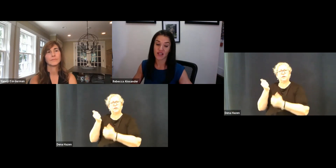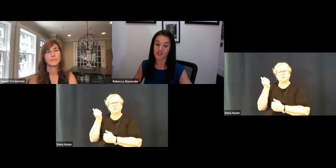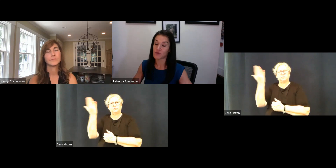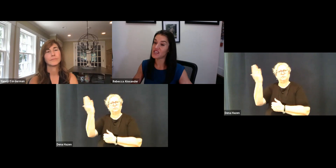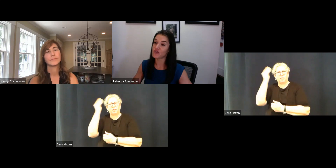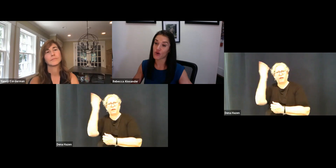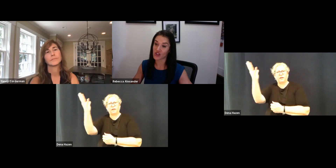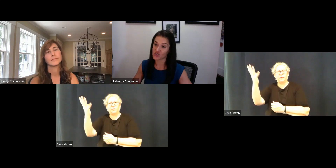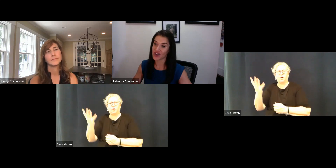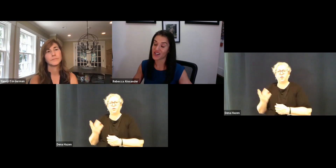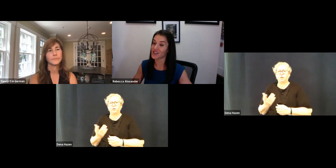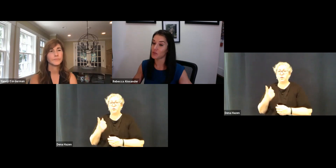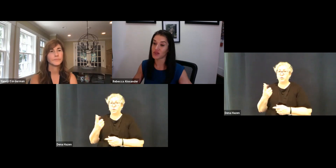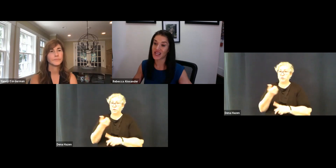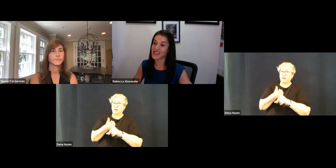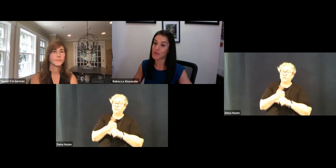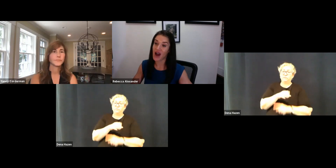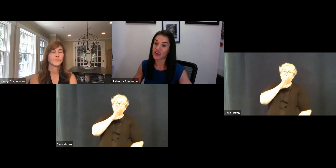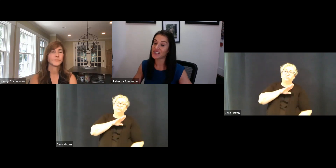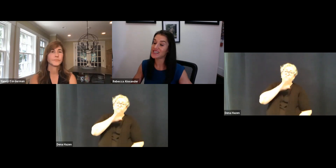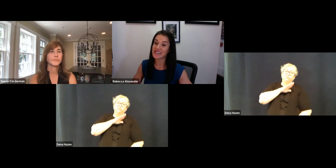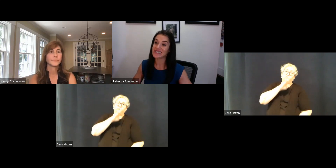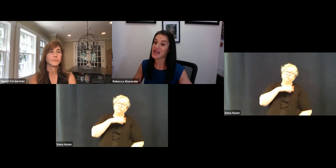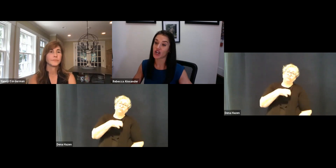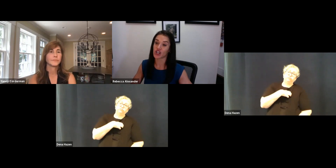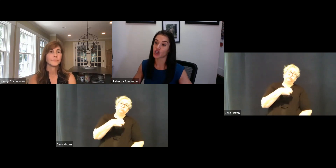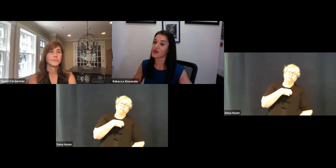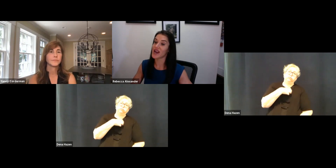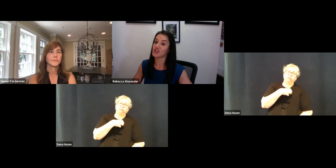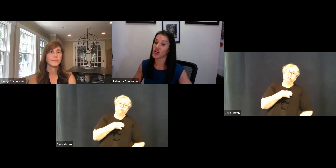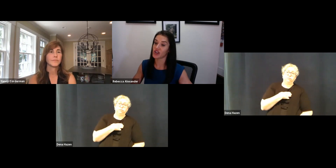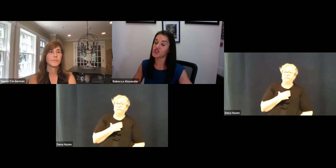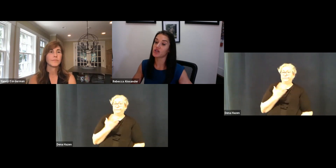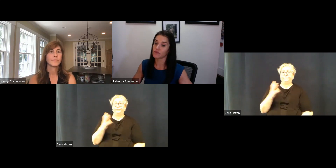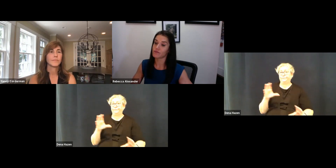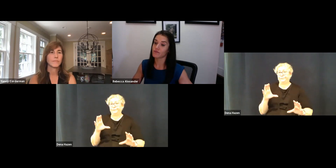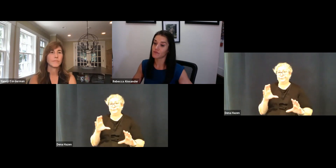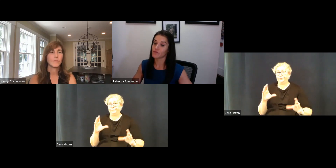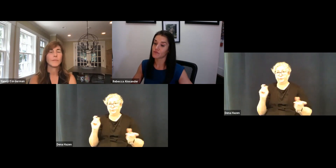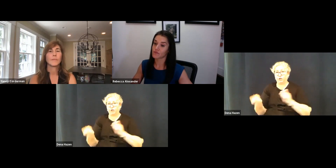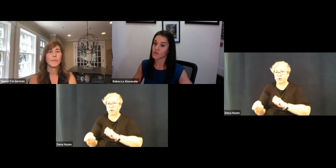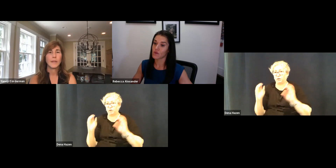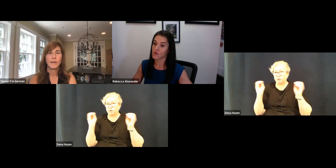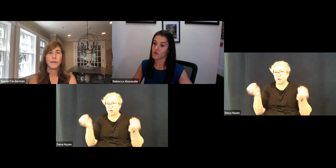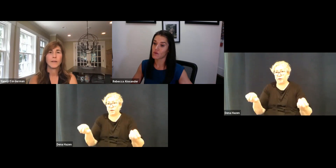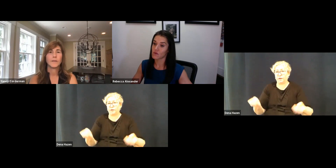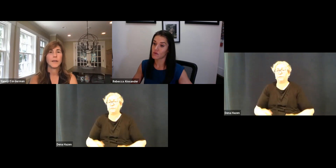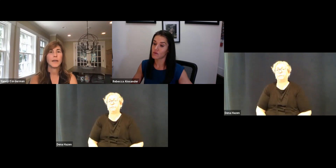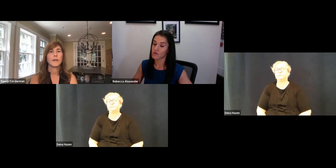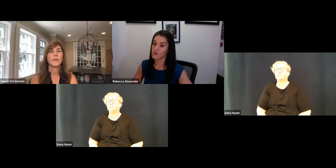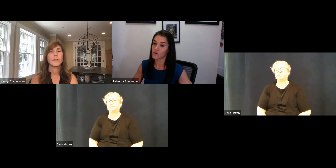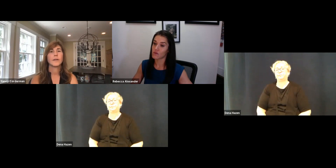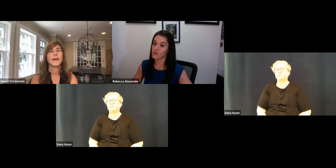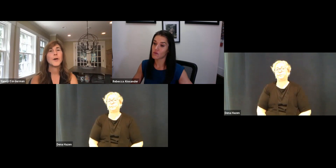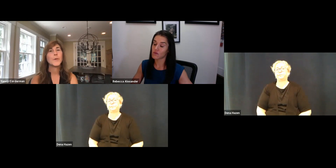Because being frustrated and complaining about it is not going to create change. OK.